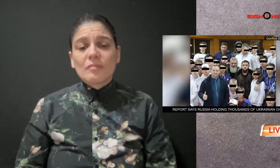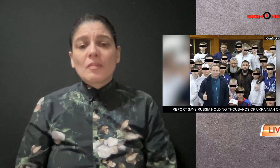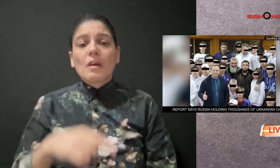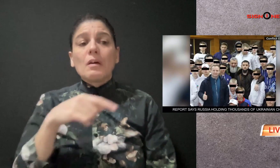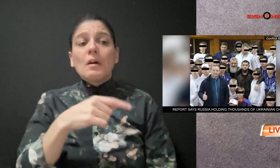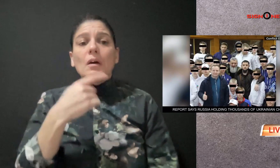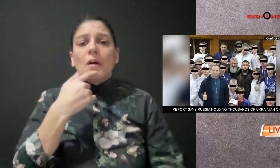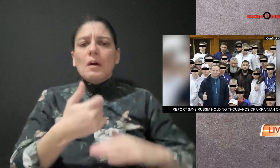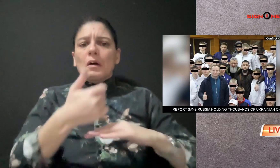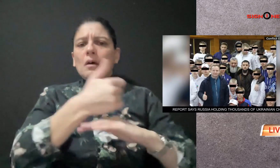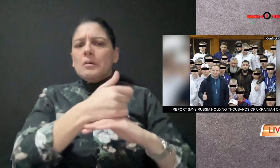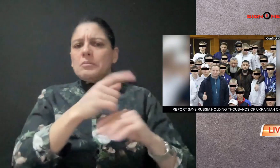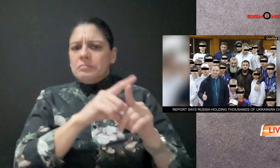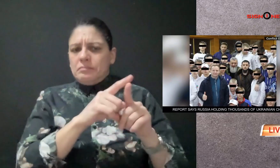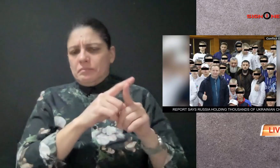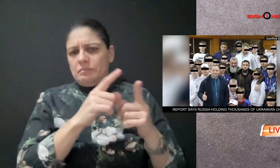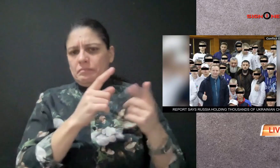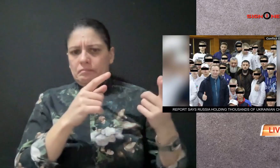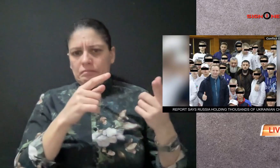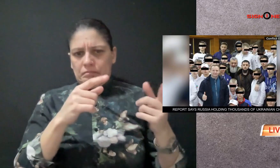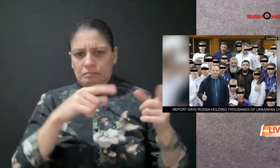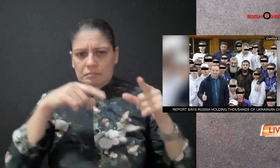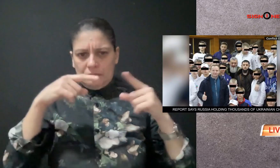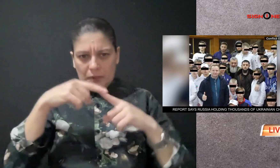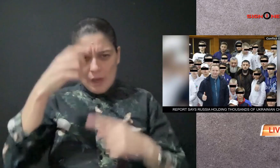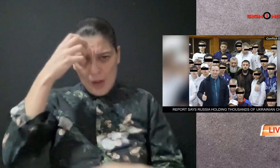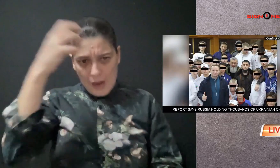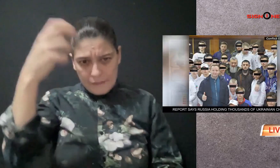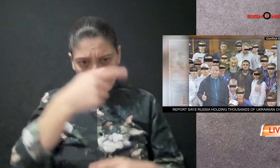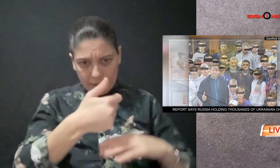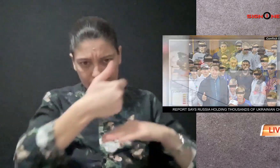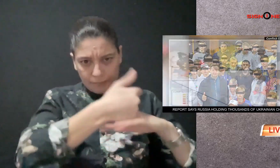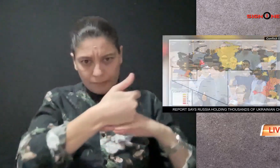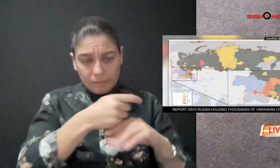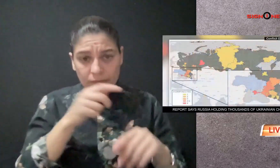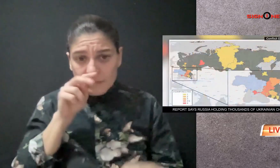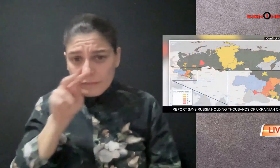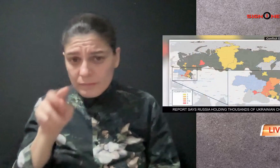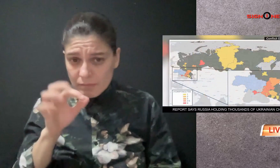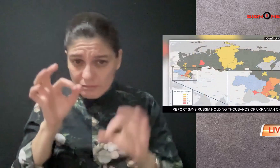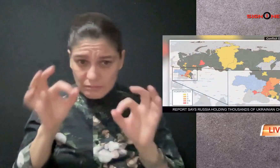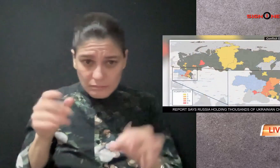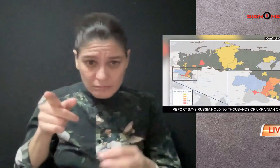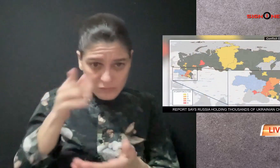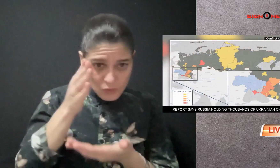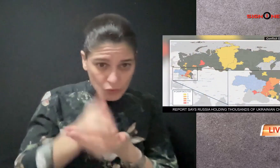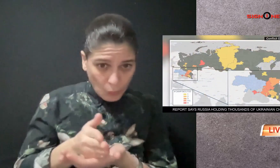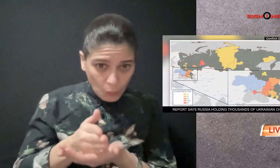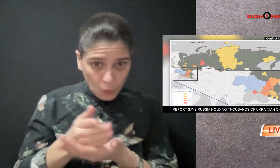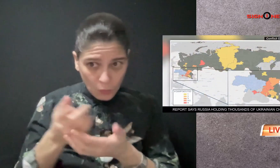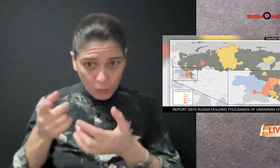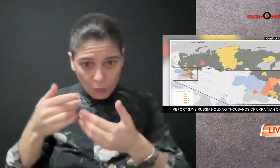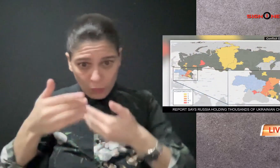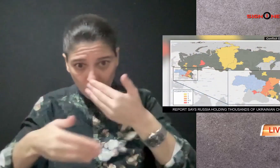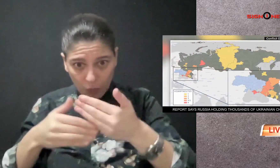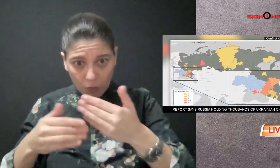the network the State Department says if this is true these tactics could amount to war